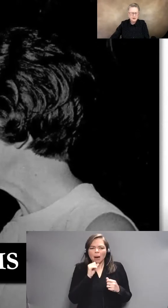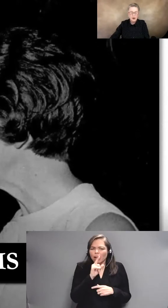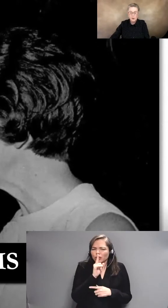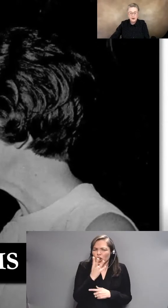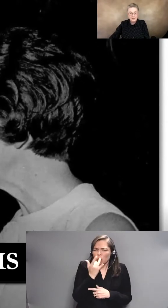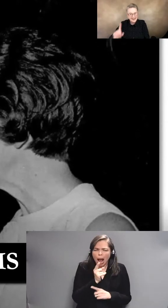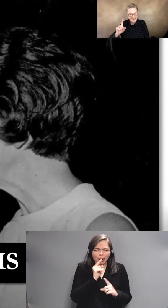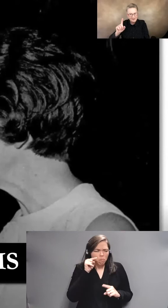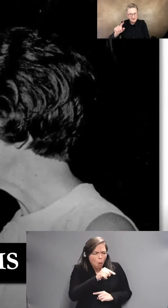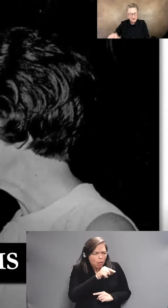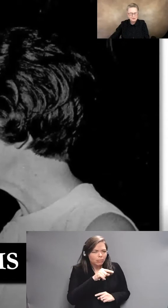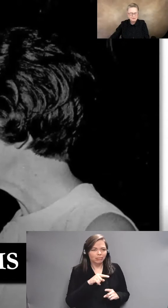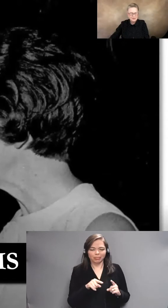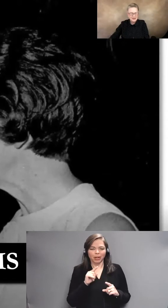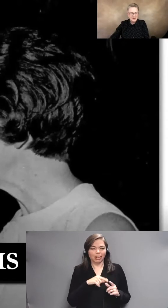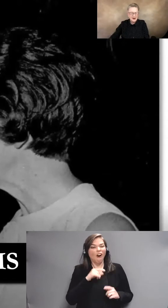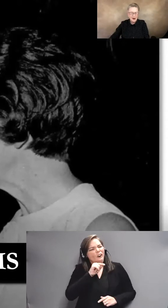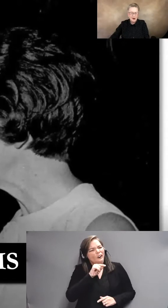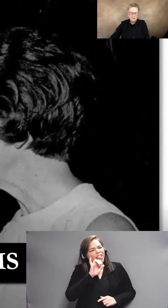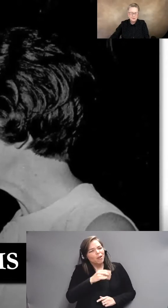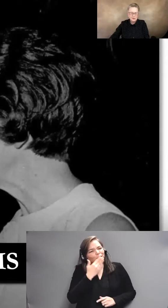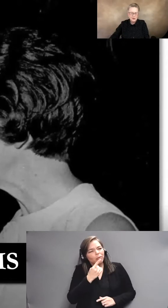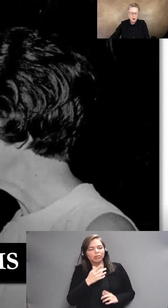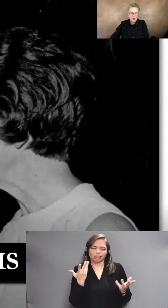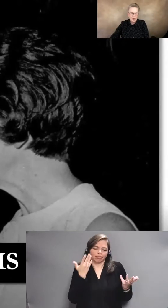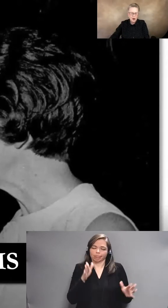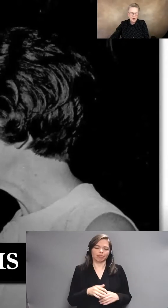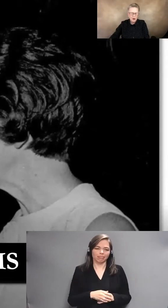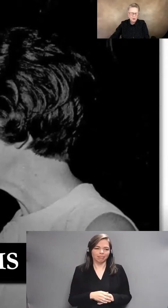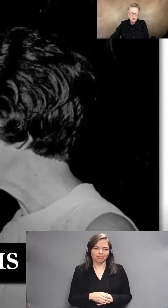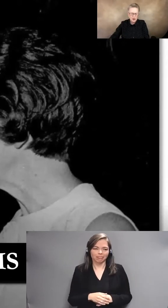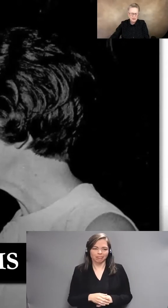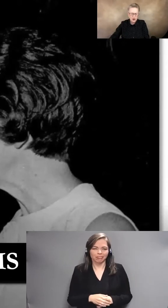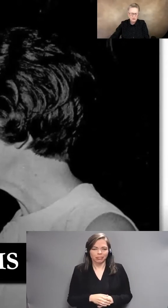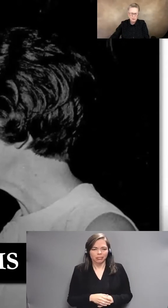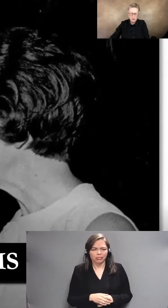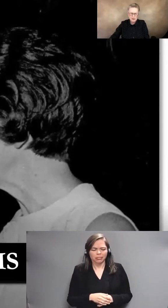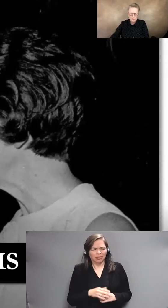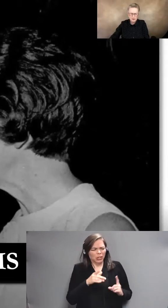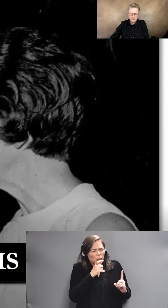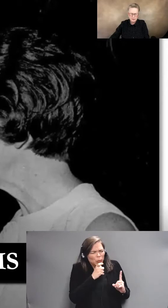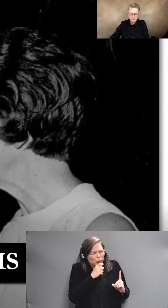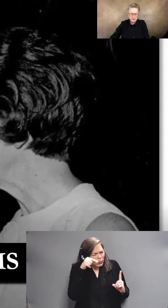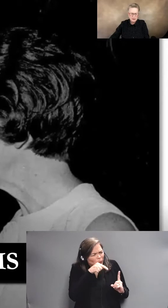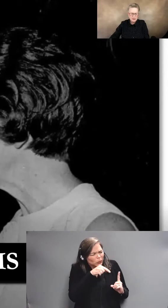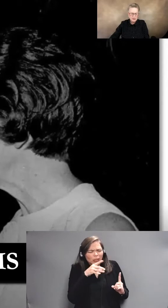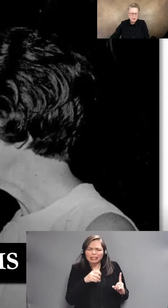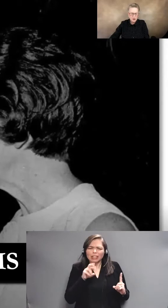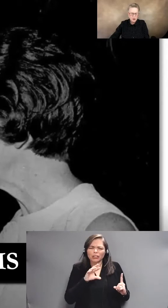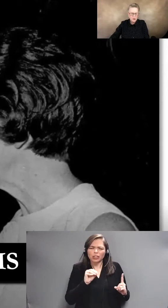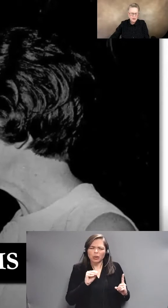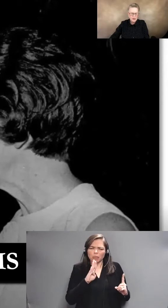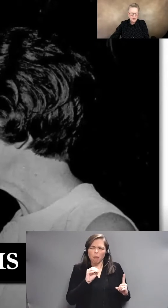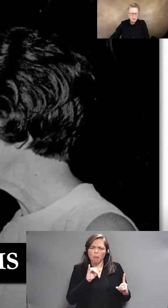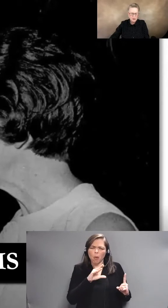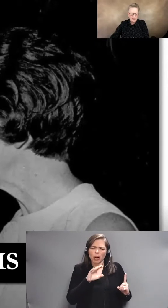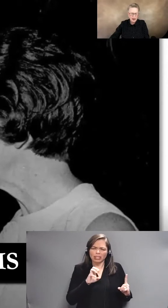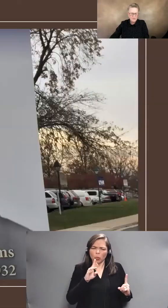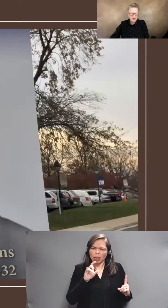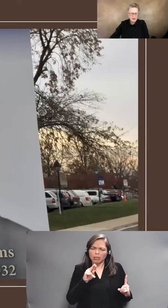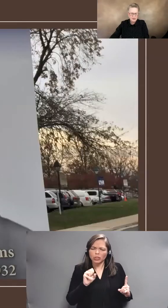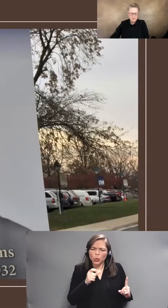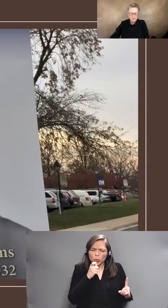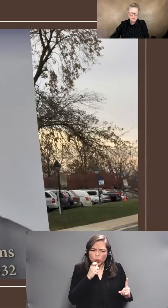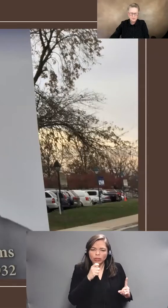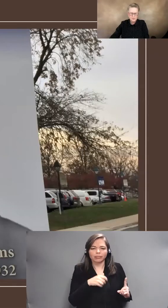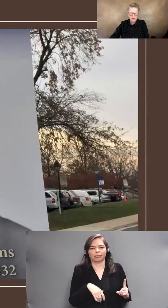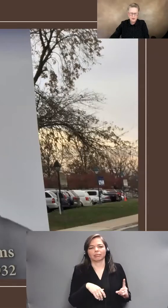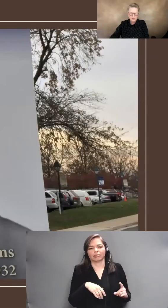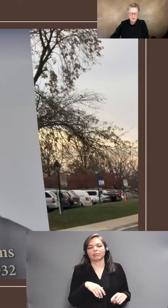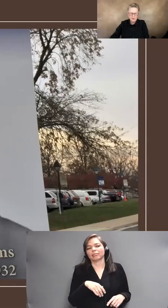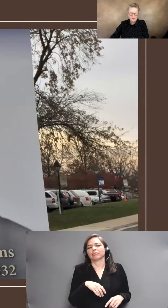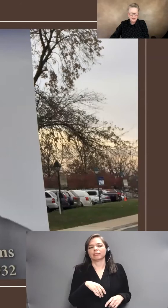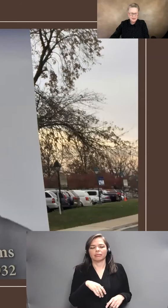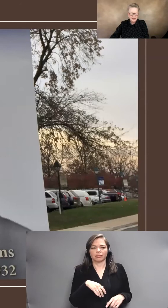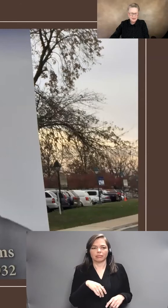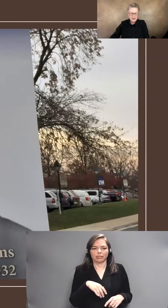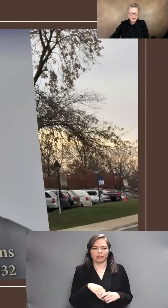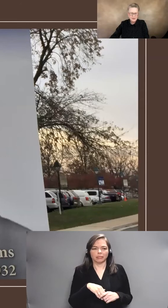a point, hey that was a good one, so who was Dr. Boyce Williams, so here we have an